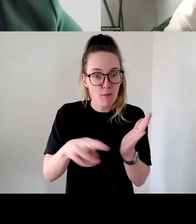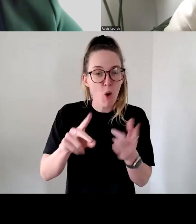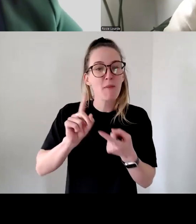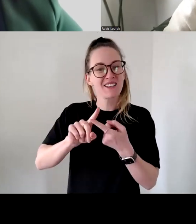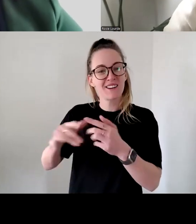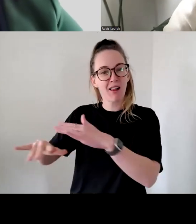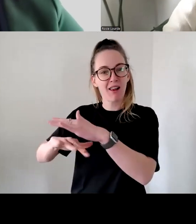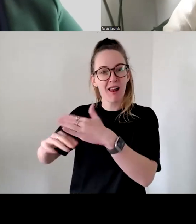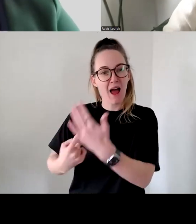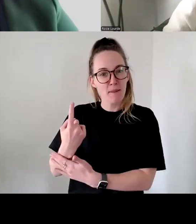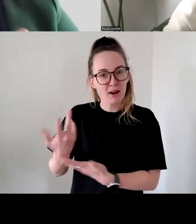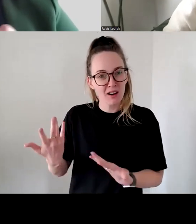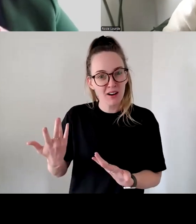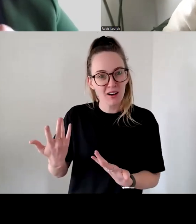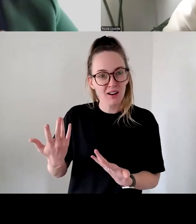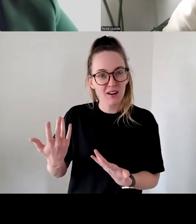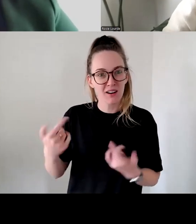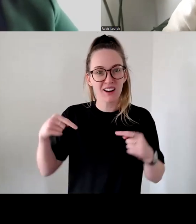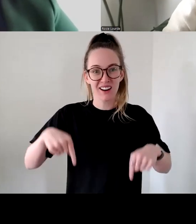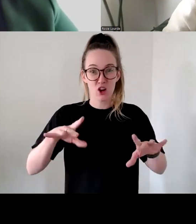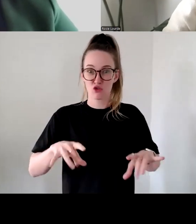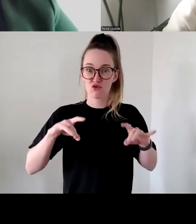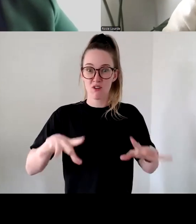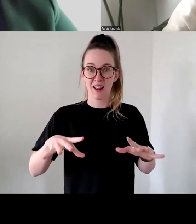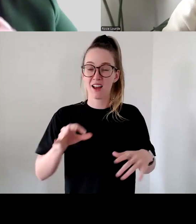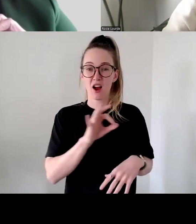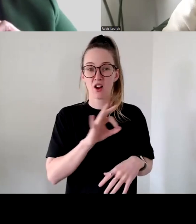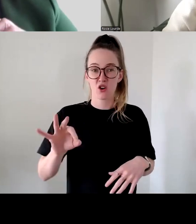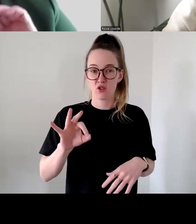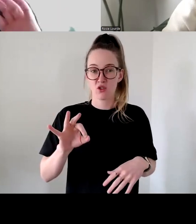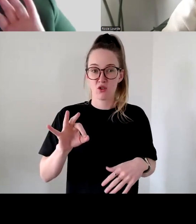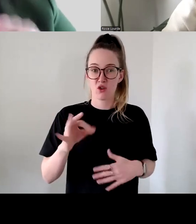so we live in a country, not just in a creative sector where you are meant to take a joke,